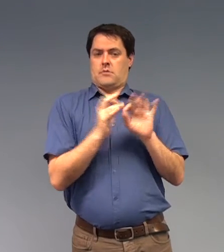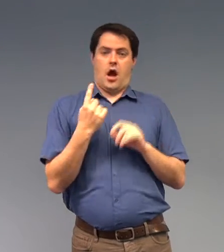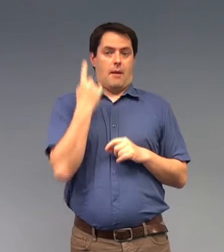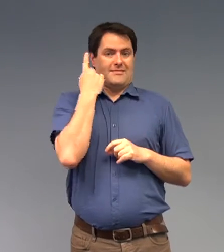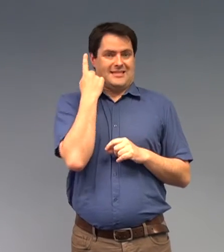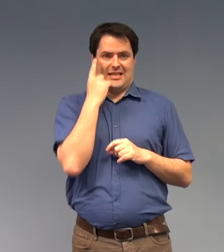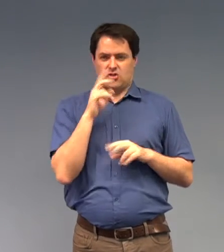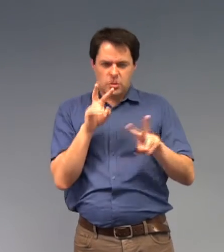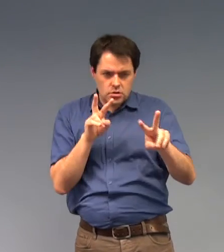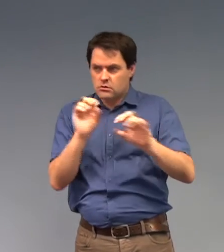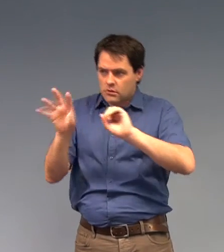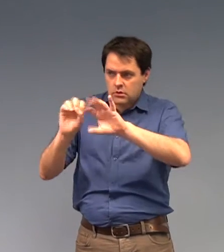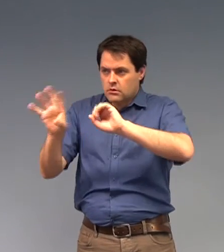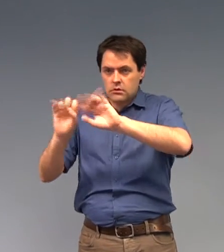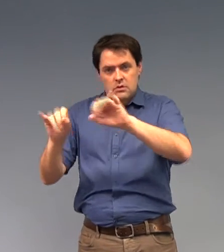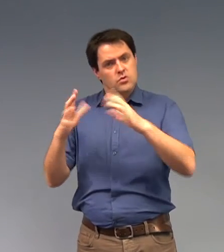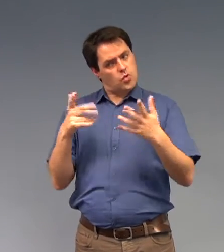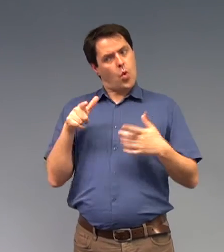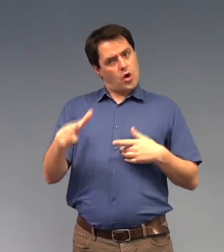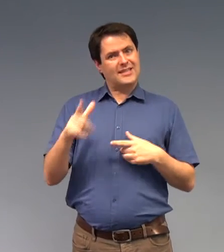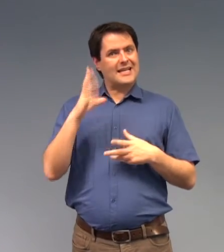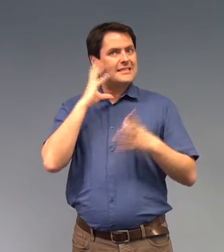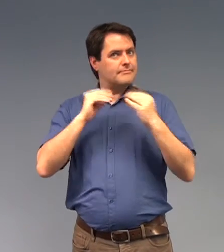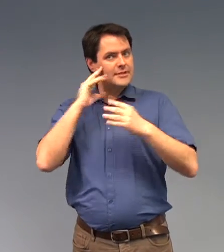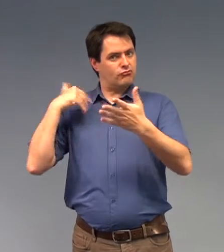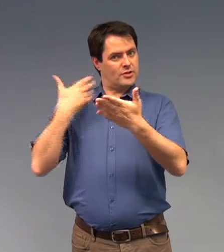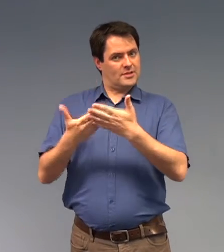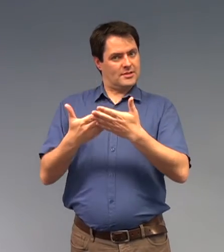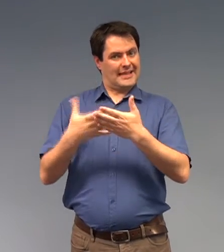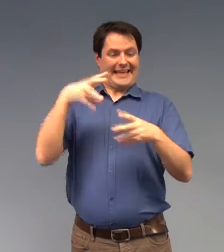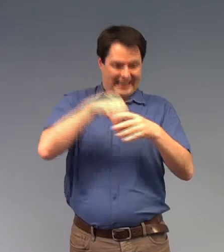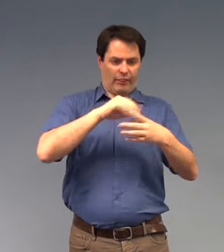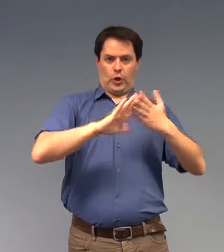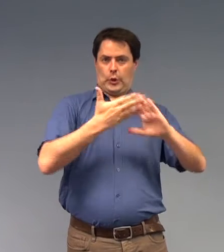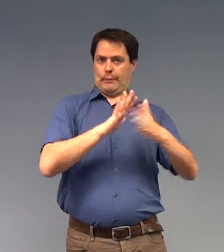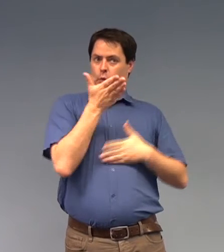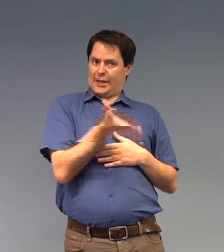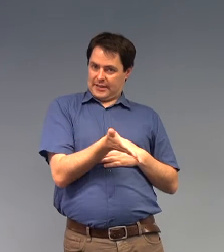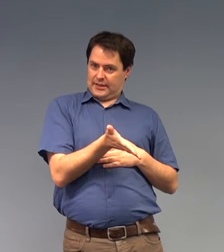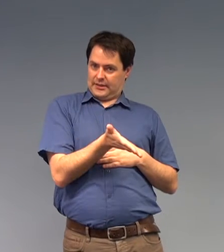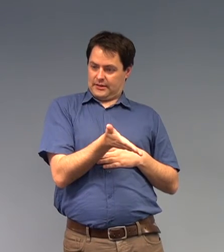she was up in the gods, doing some interpreting, so that they knew what was going on.